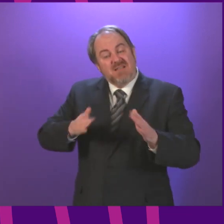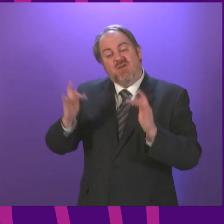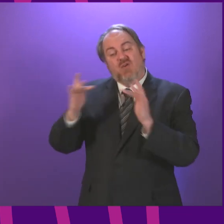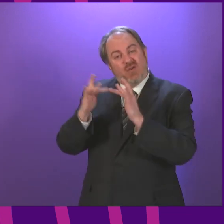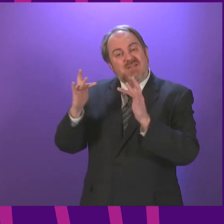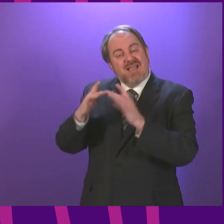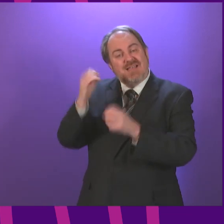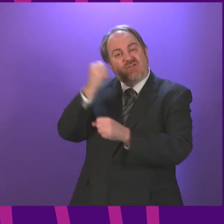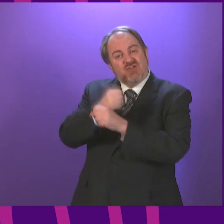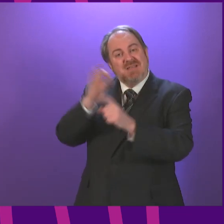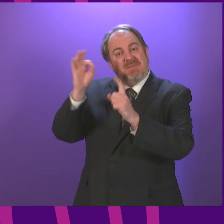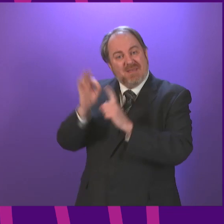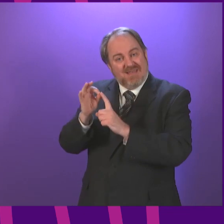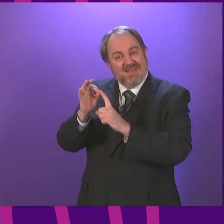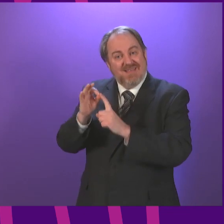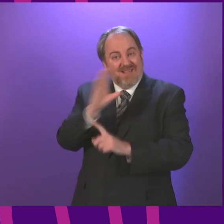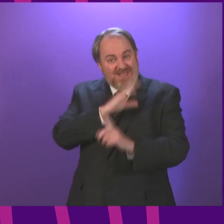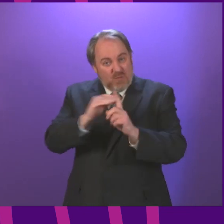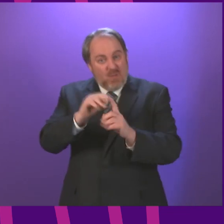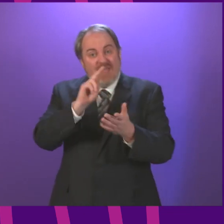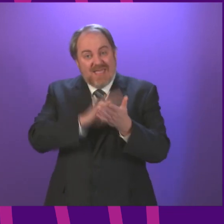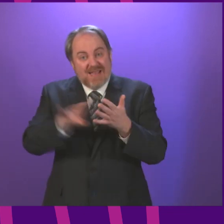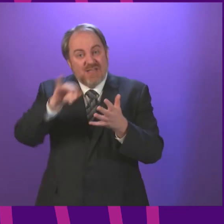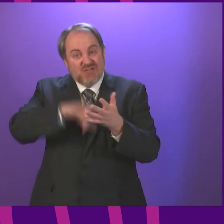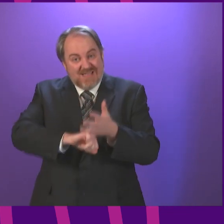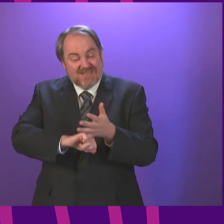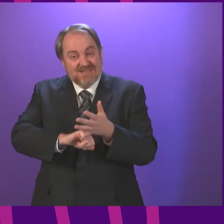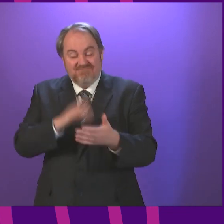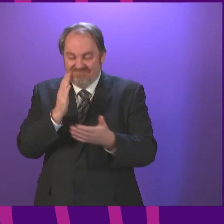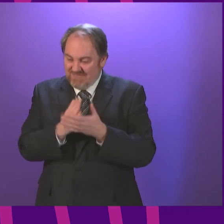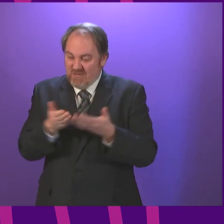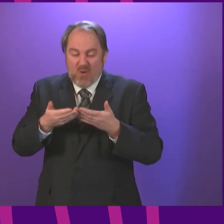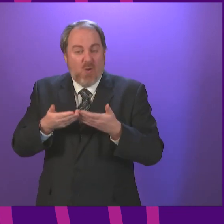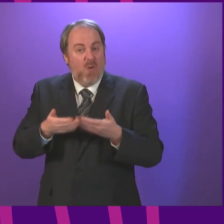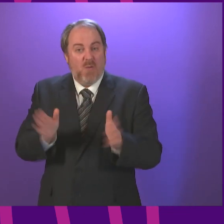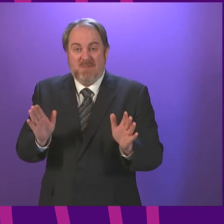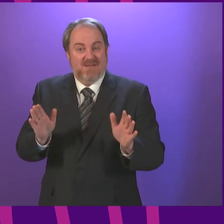general practitioner now. The NHS is open, it is there to help people and nobody should